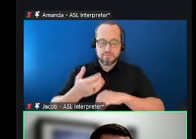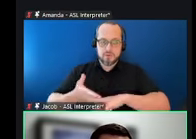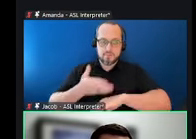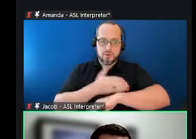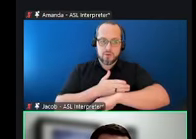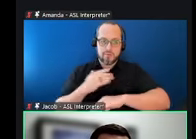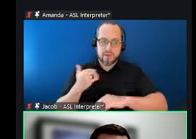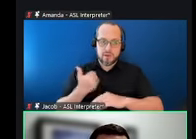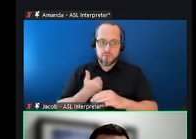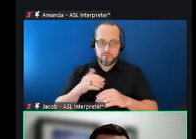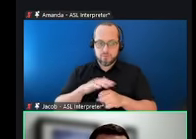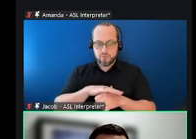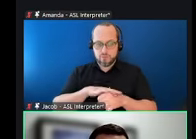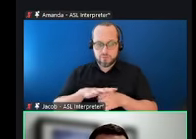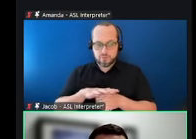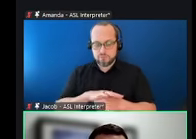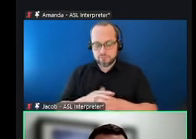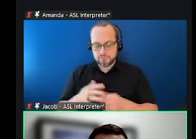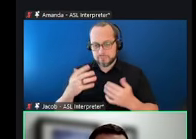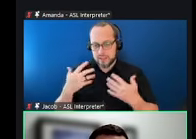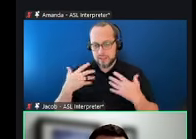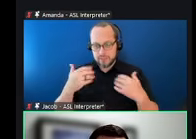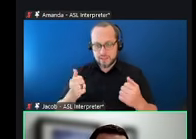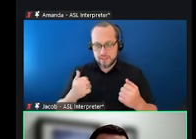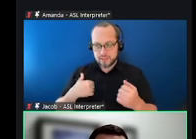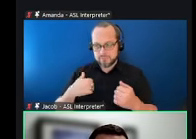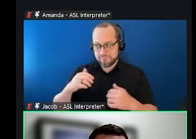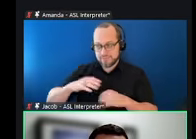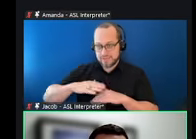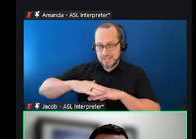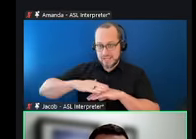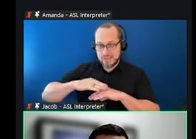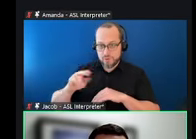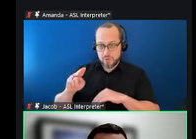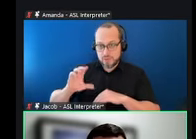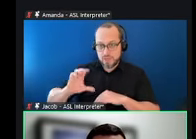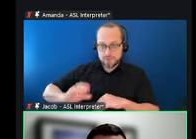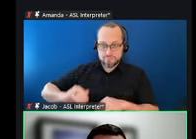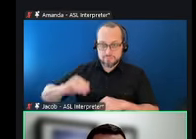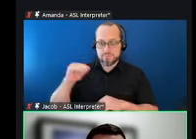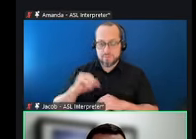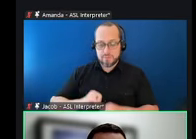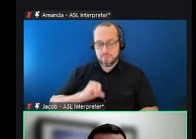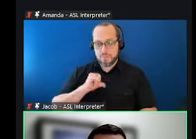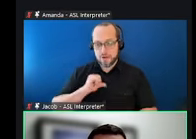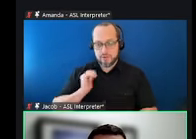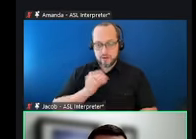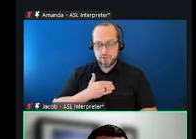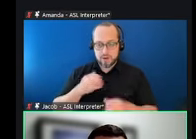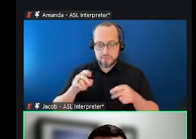North Carolinian in Tar Hill, I'm especially proud of our opportunity to serve you all. So with that,